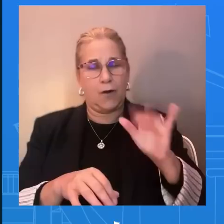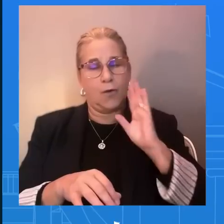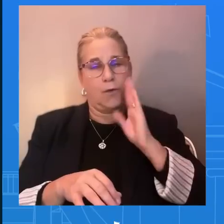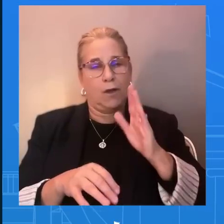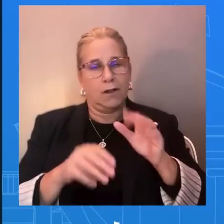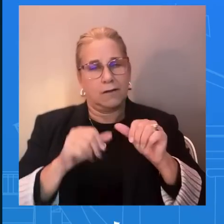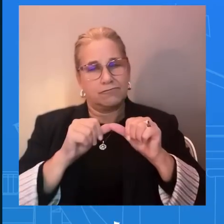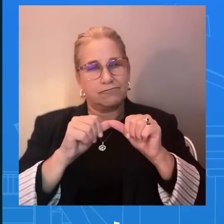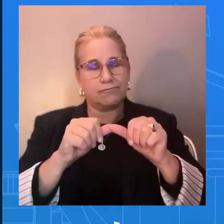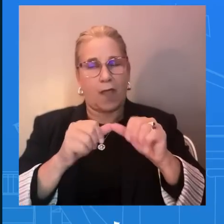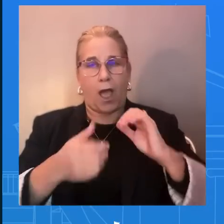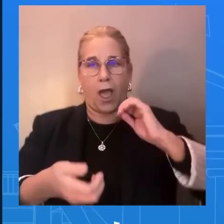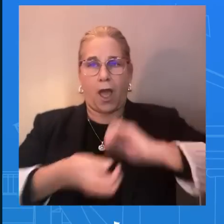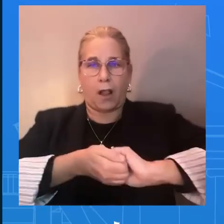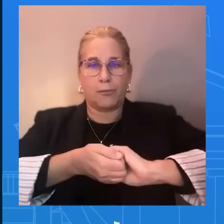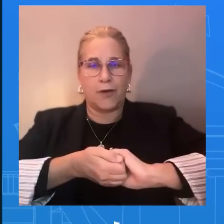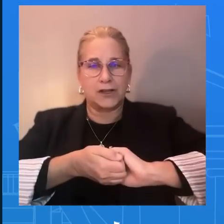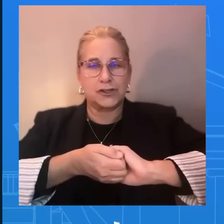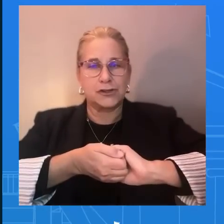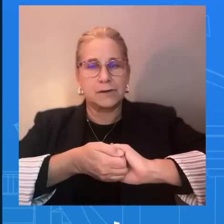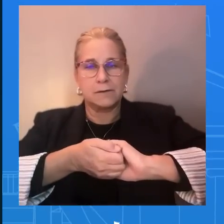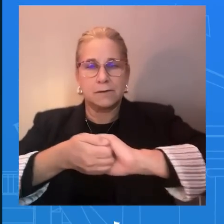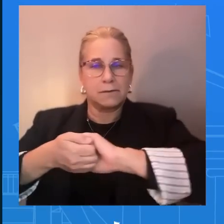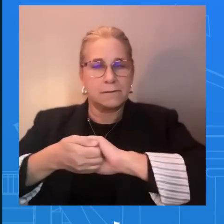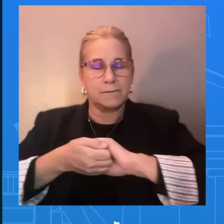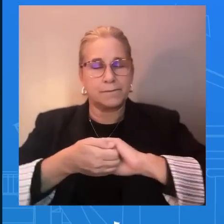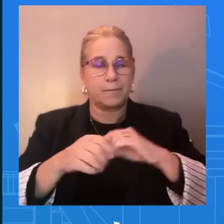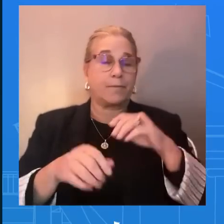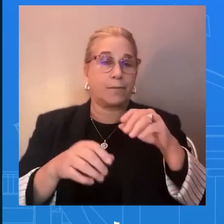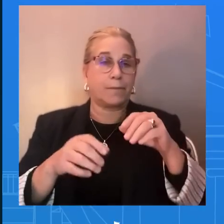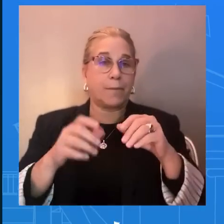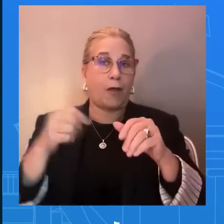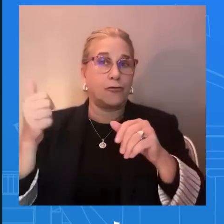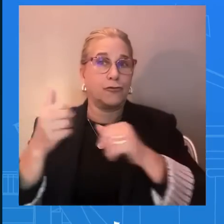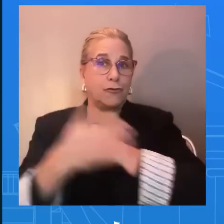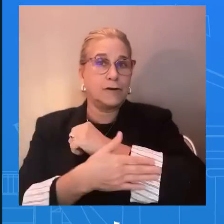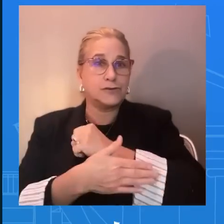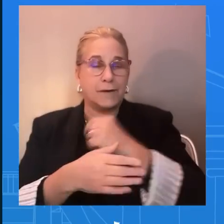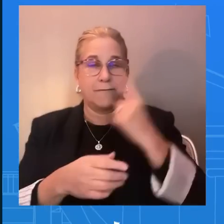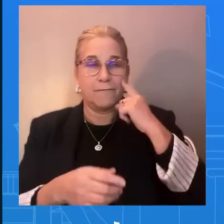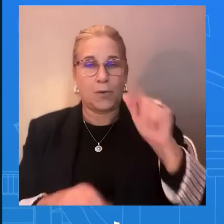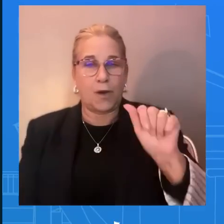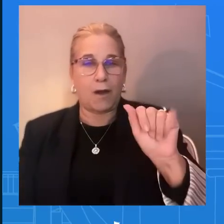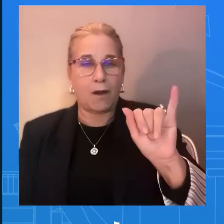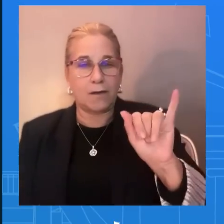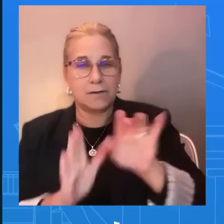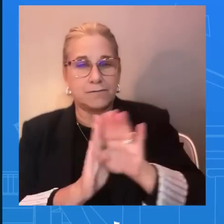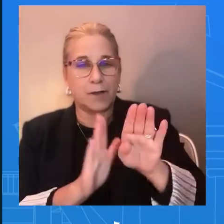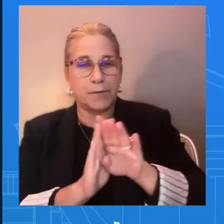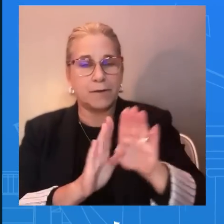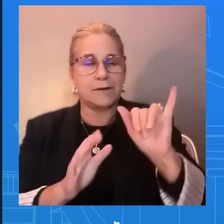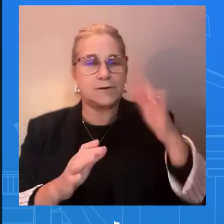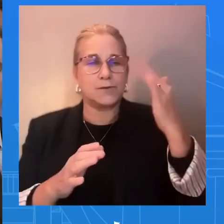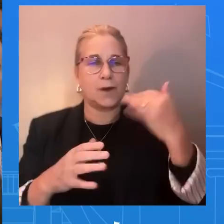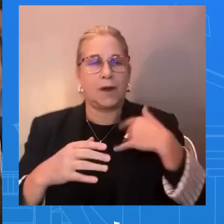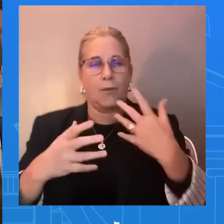as we try to build the safeguards and protections. Again, that’s why we did the EO, an executive action on it. The Press: But the transfer of -- of technology --